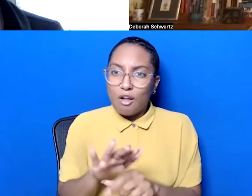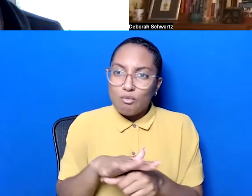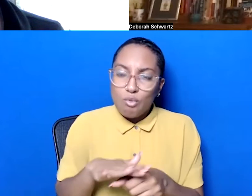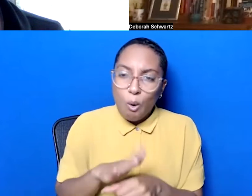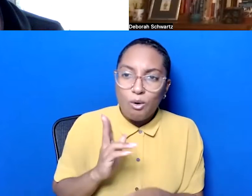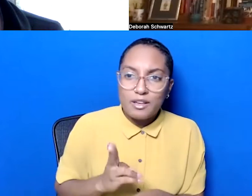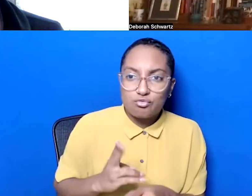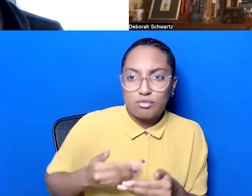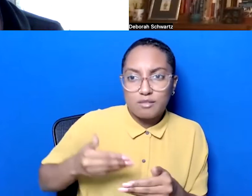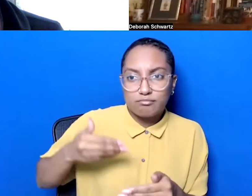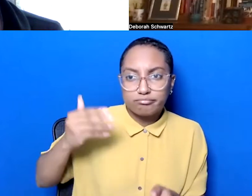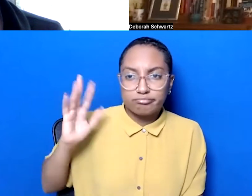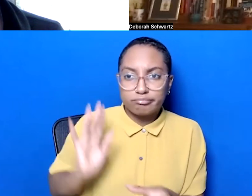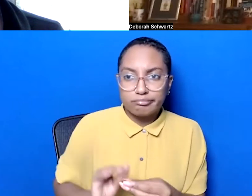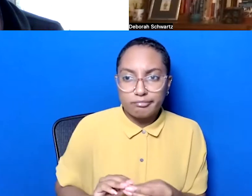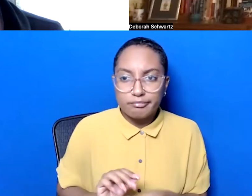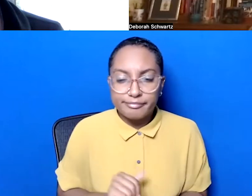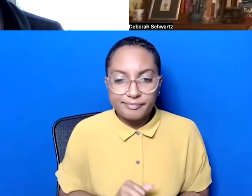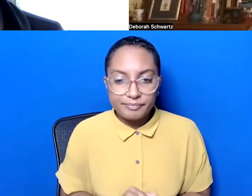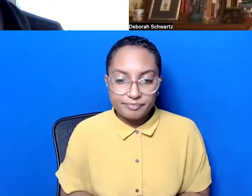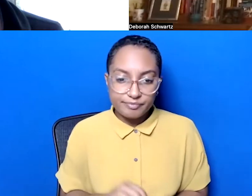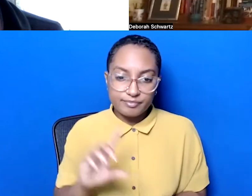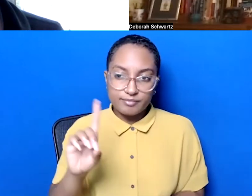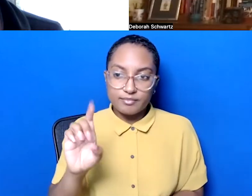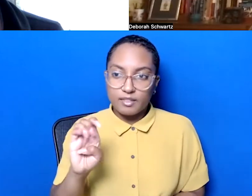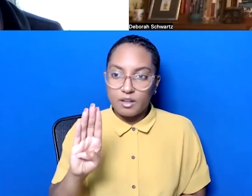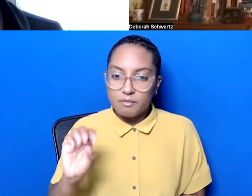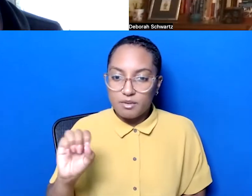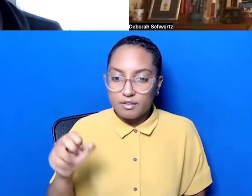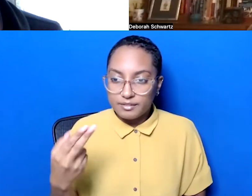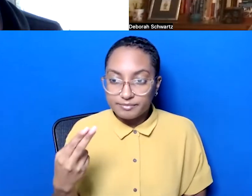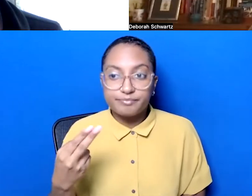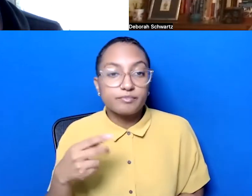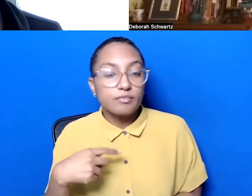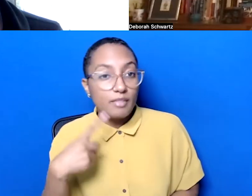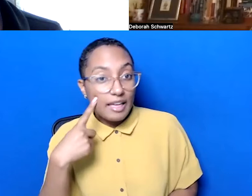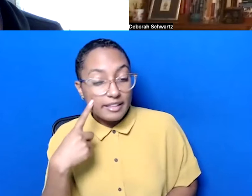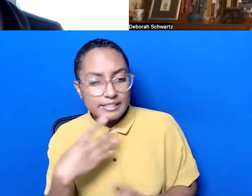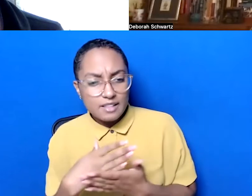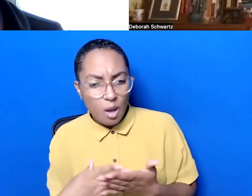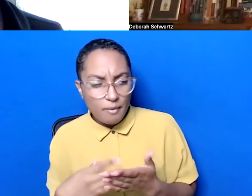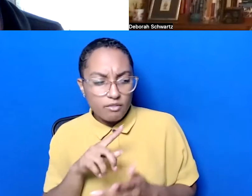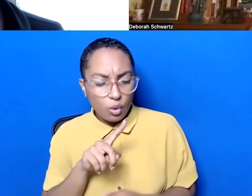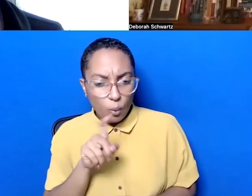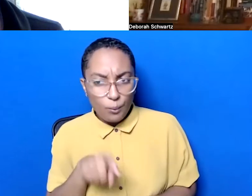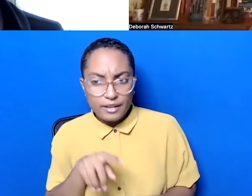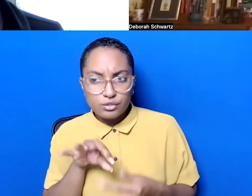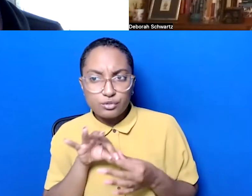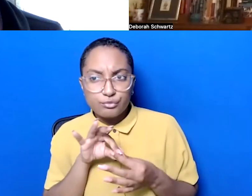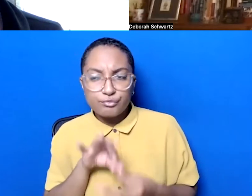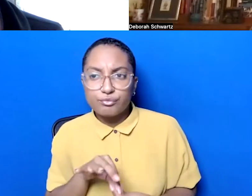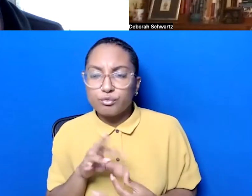part of what you're underscoring is that, you know, some of the questions we have about history and,